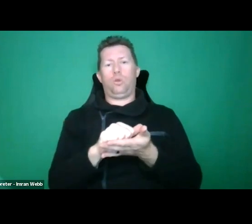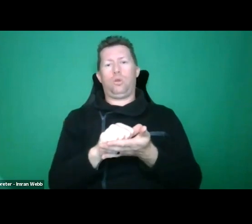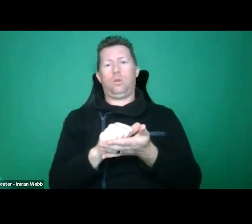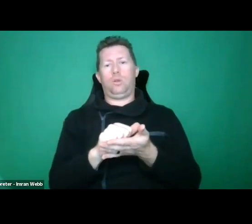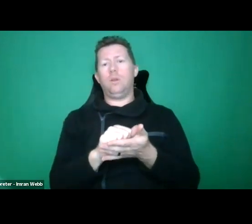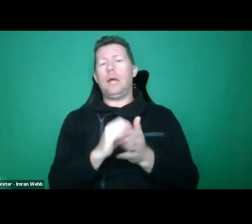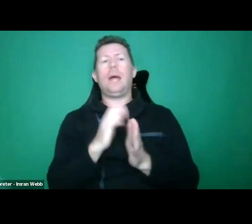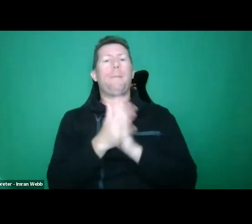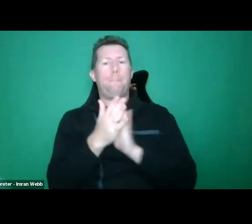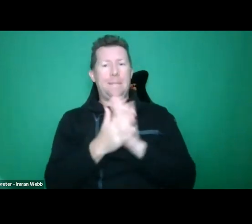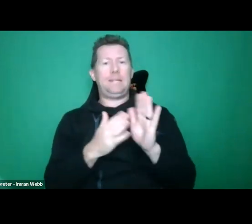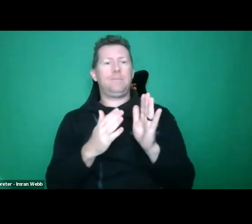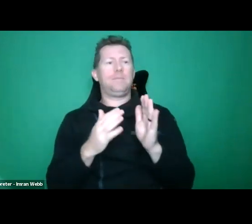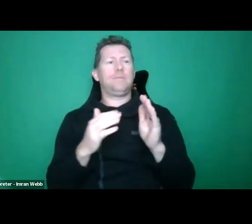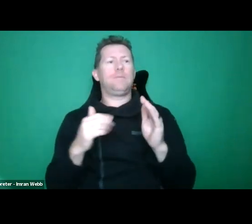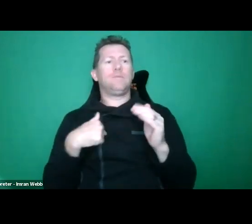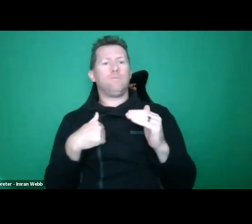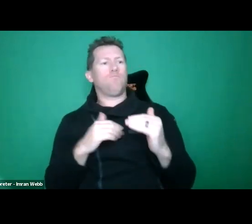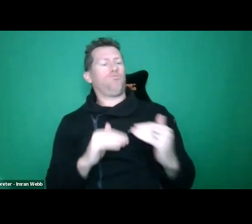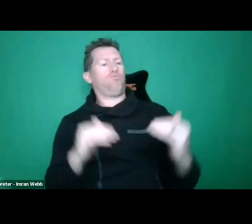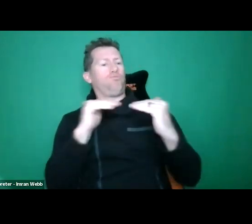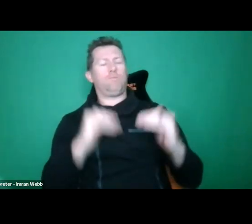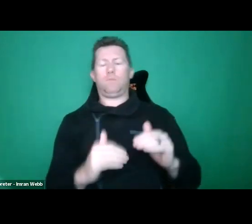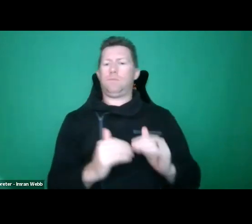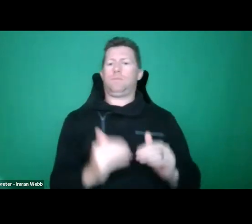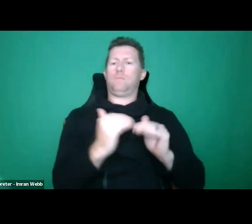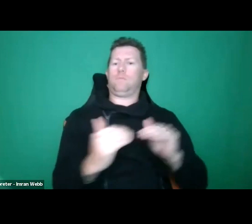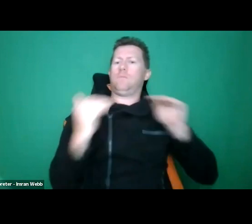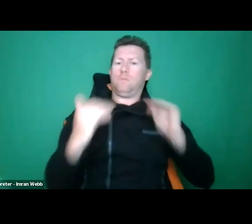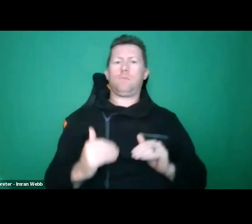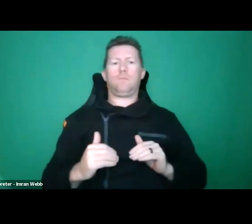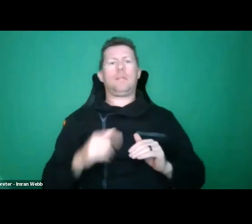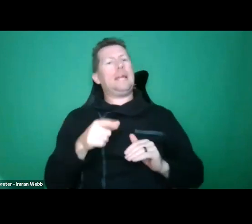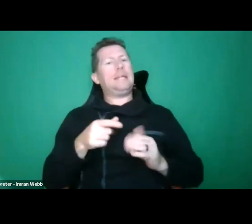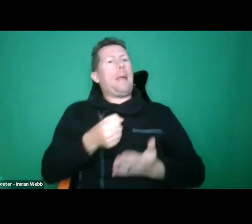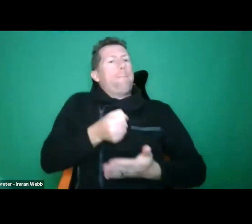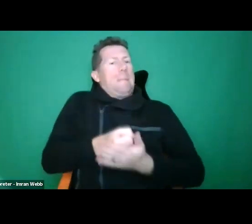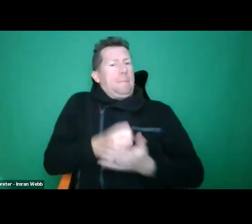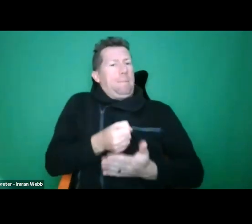the national standards of privacy and confidentiality. It's a minimum standard and it's not something we should be